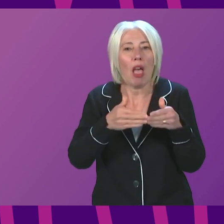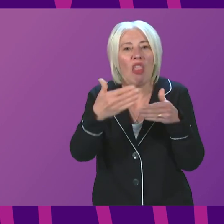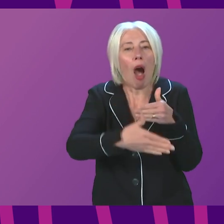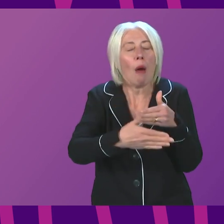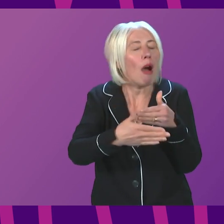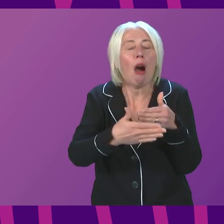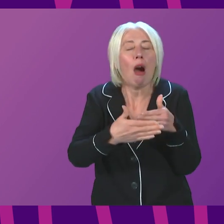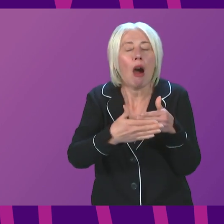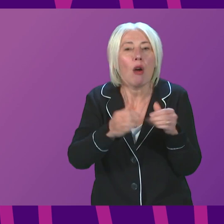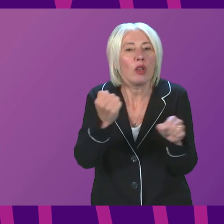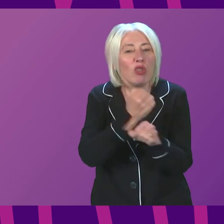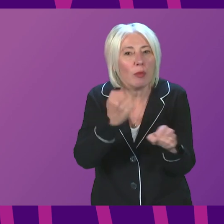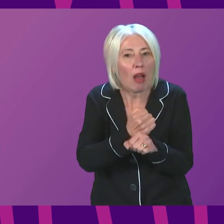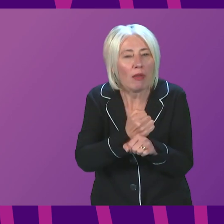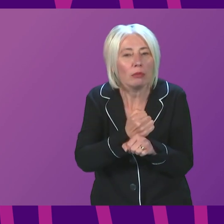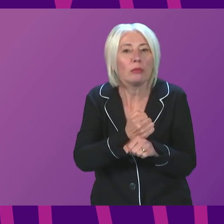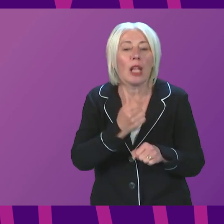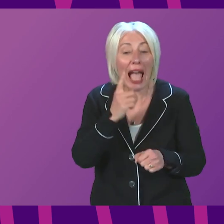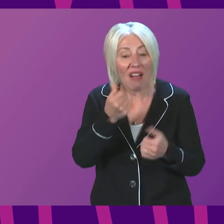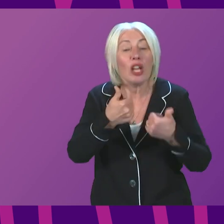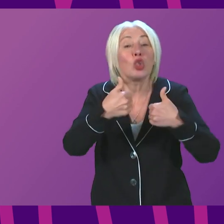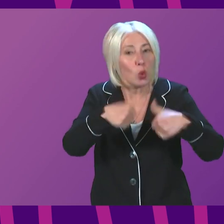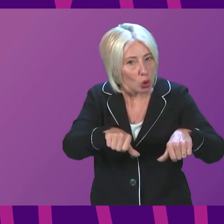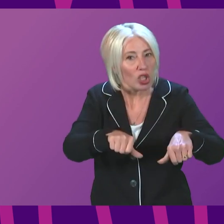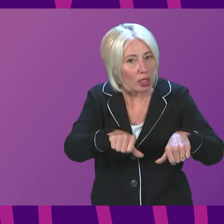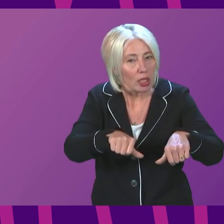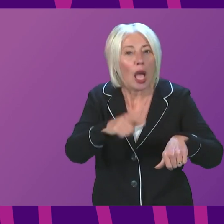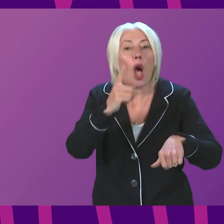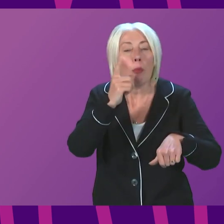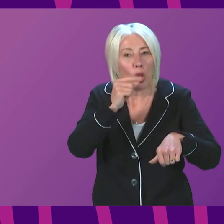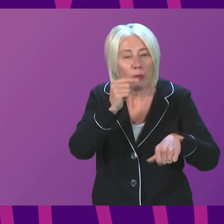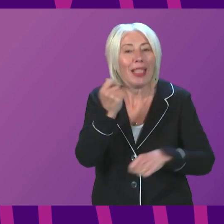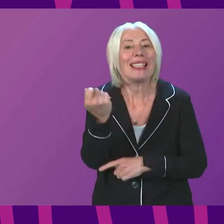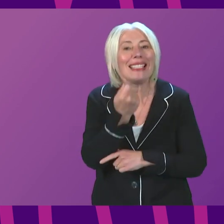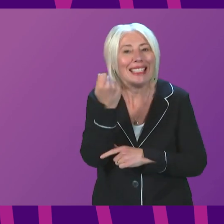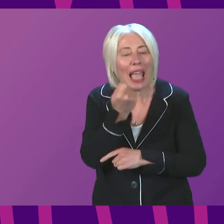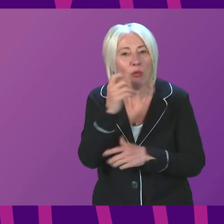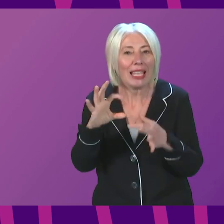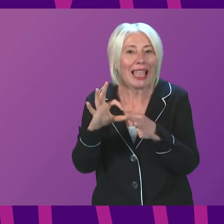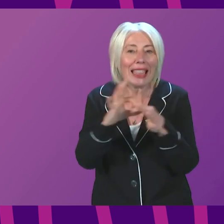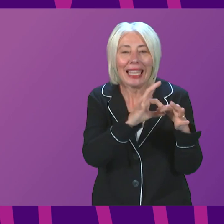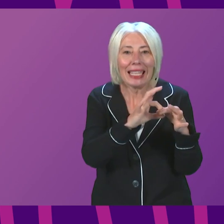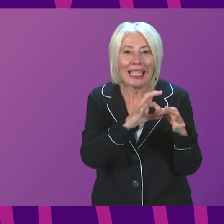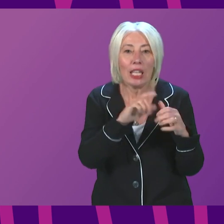There is a solution—it is possible to put in place a temporary link span during that